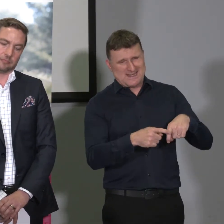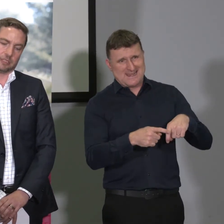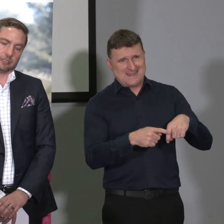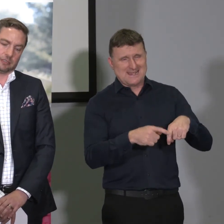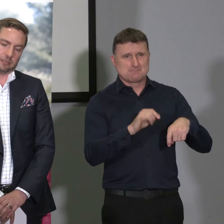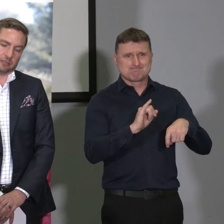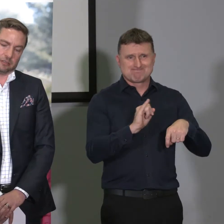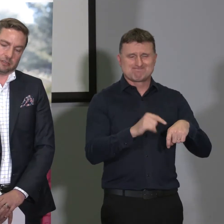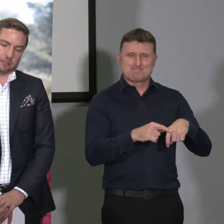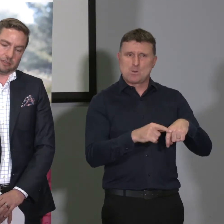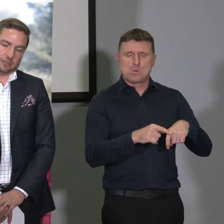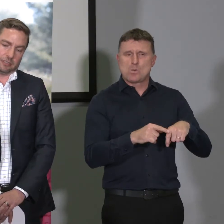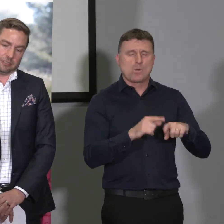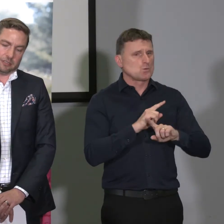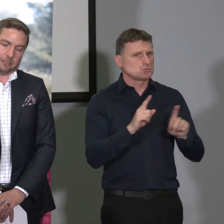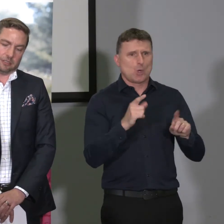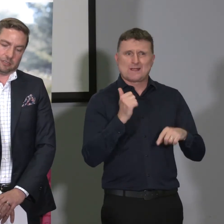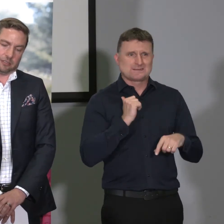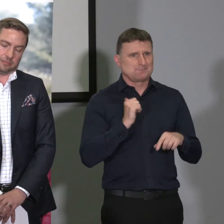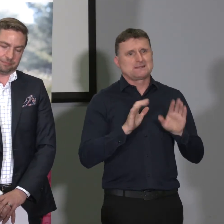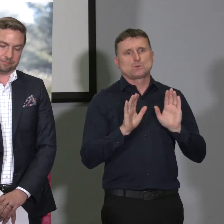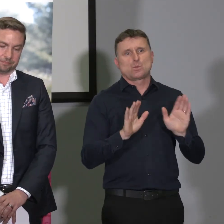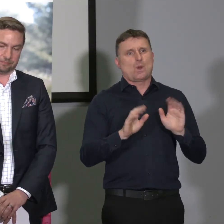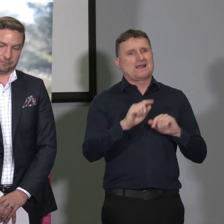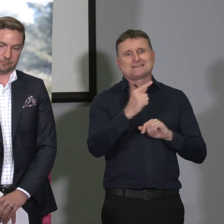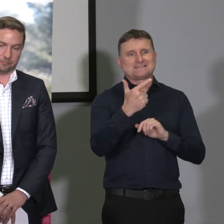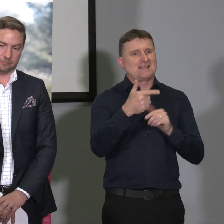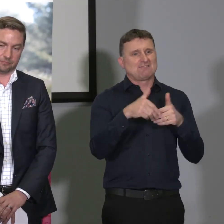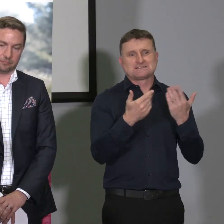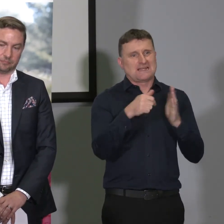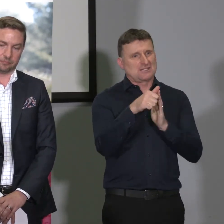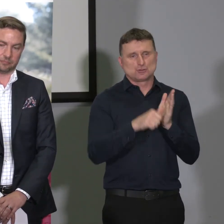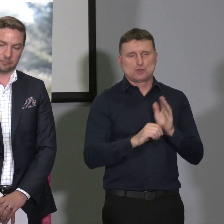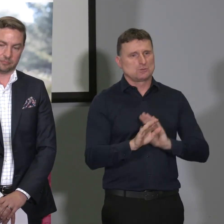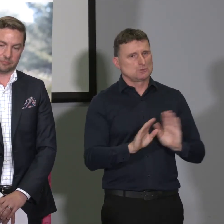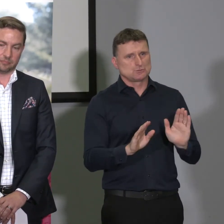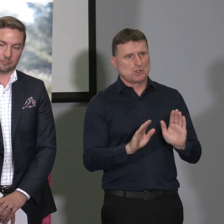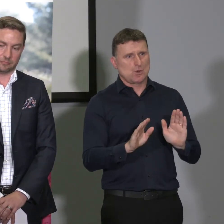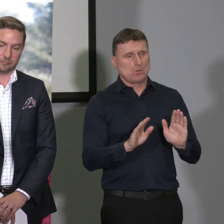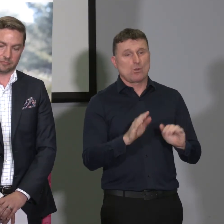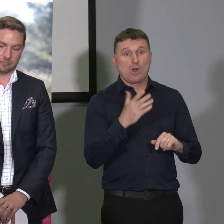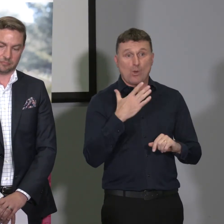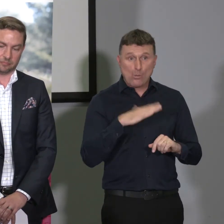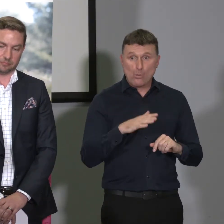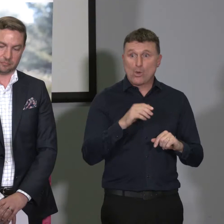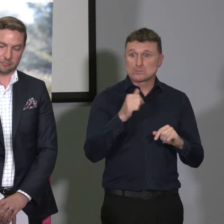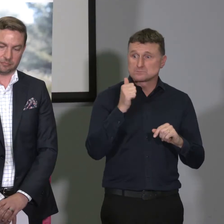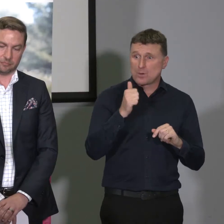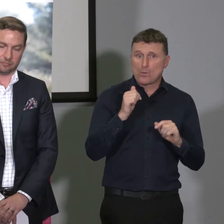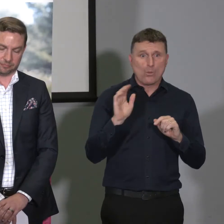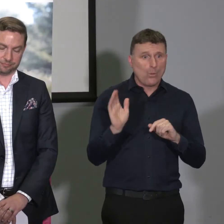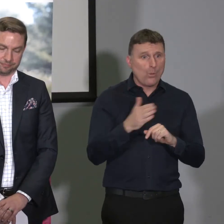That's a really disturbing story to hear. I don't know about the details of the clinical case so I can't comment on the but clearly that's not what we would expect and we certainly need